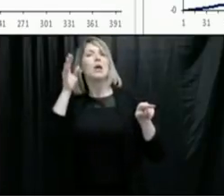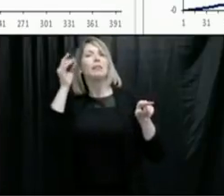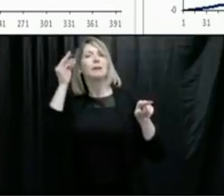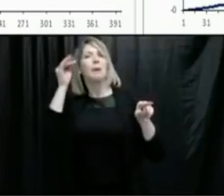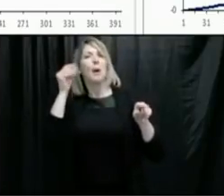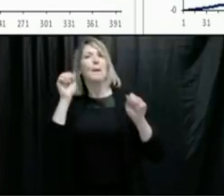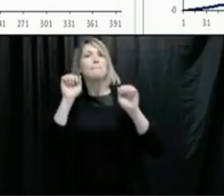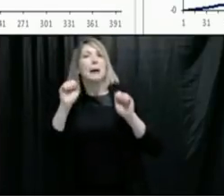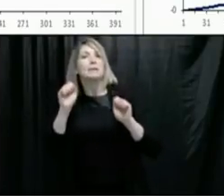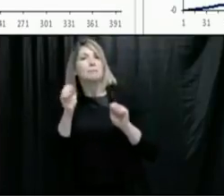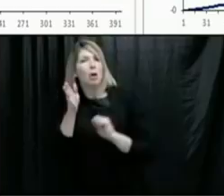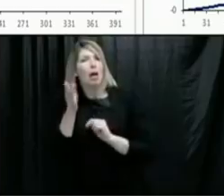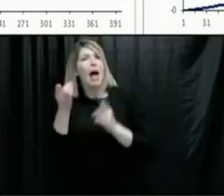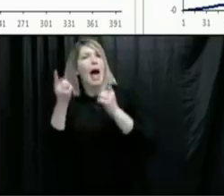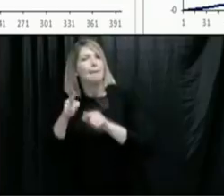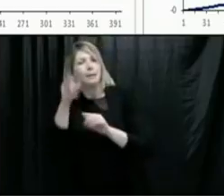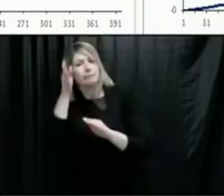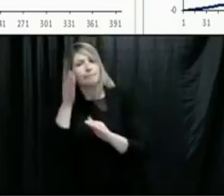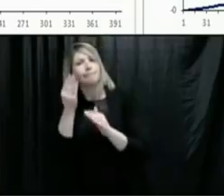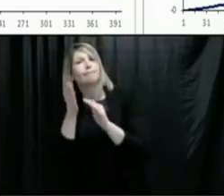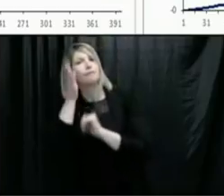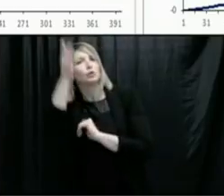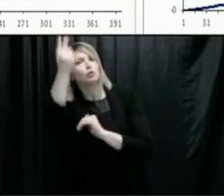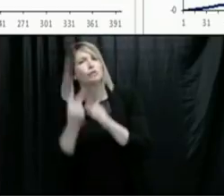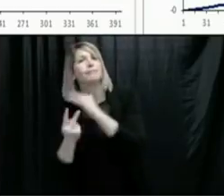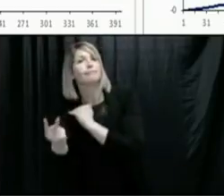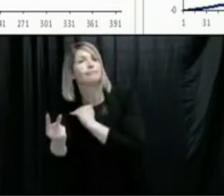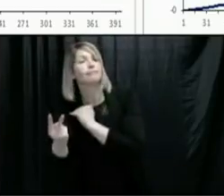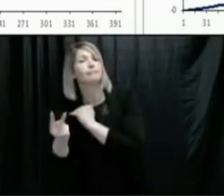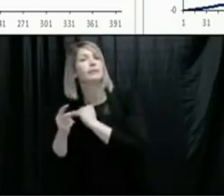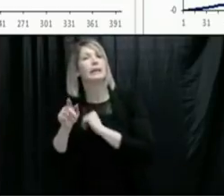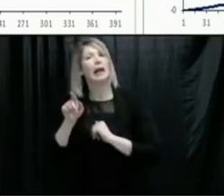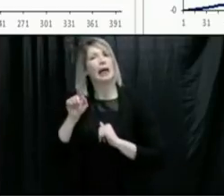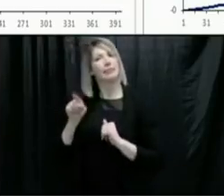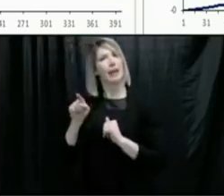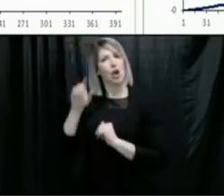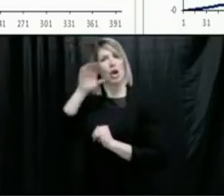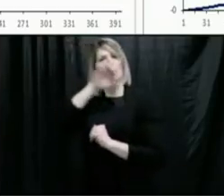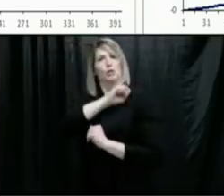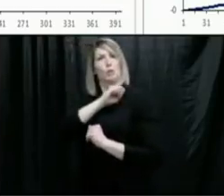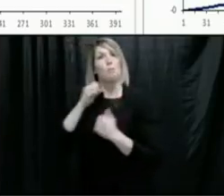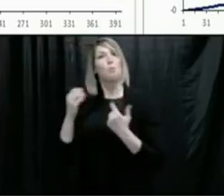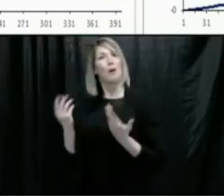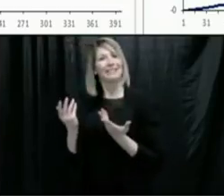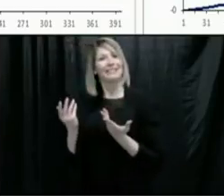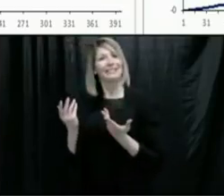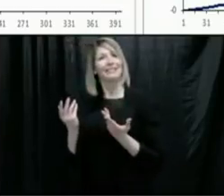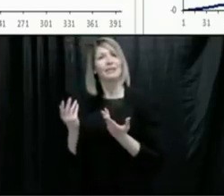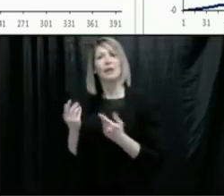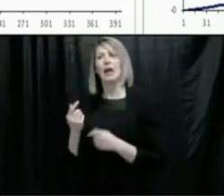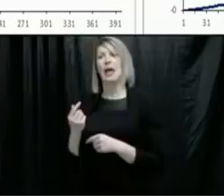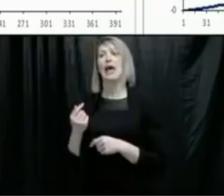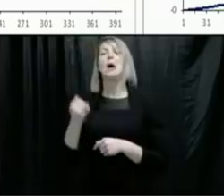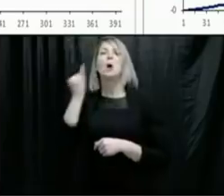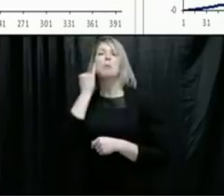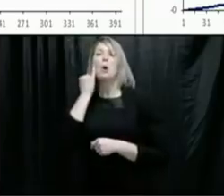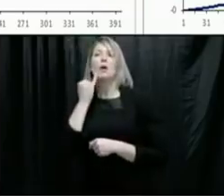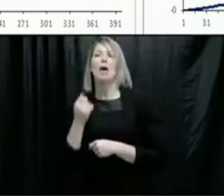WHAT COULD POTENTIALLY HAPPEN. SO IN THE SCENARIO FROM THE CANADIAN INSTITUTE OF HEALTH